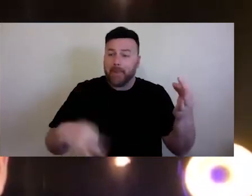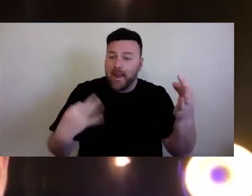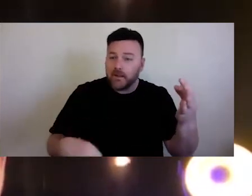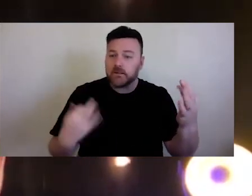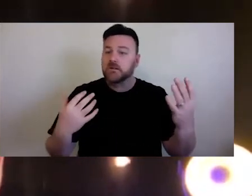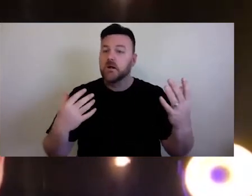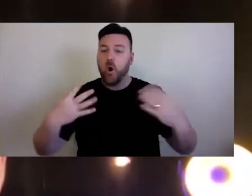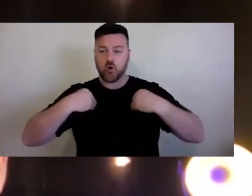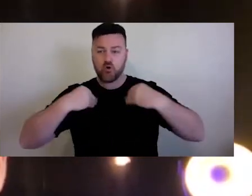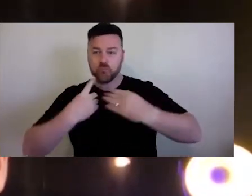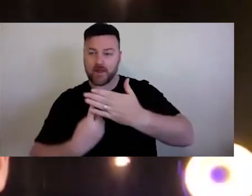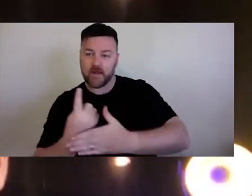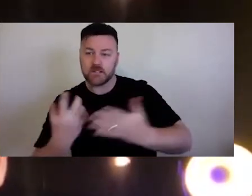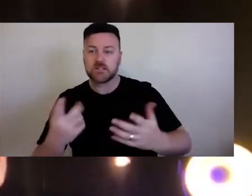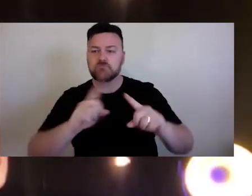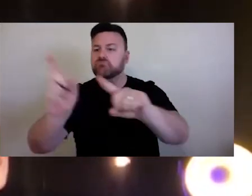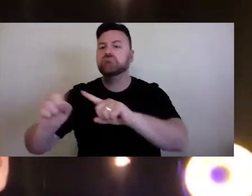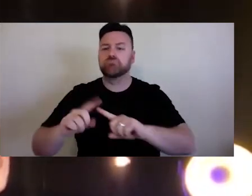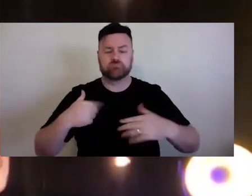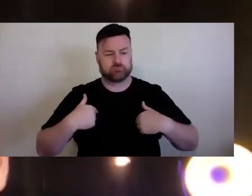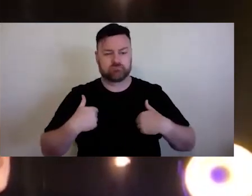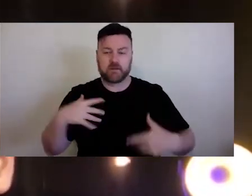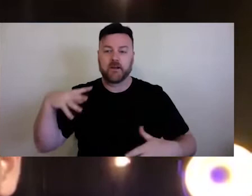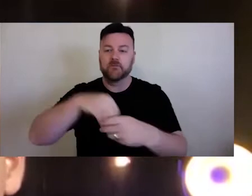corporate events, any of that kind of stuff. I'm just going to flick